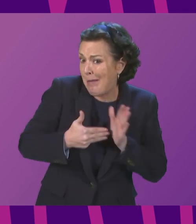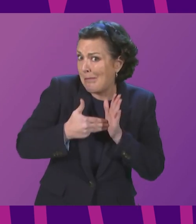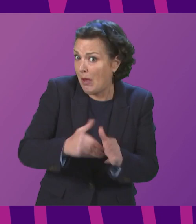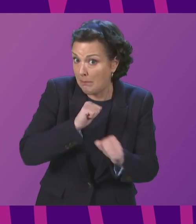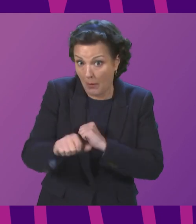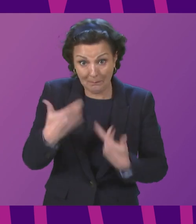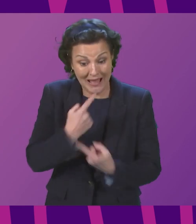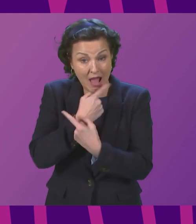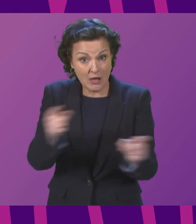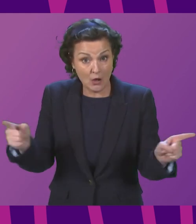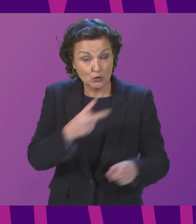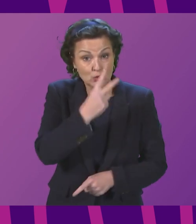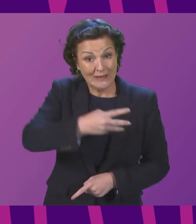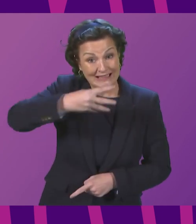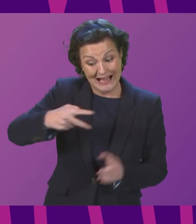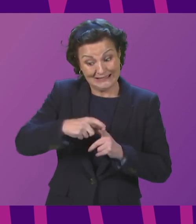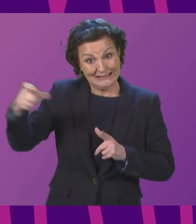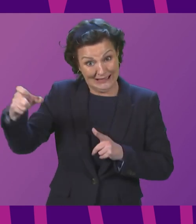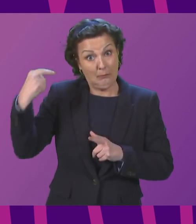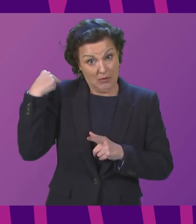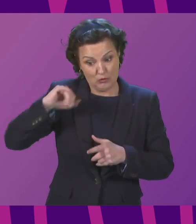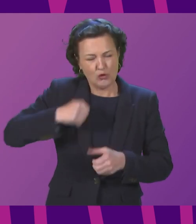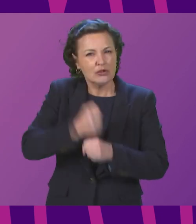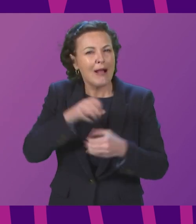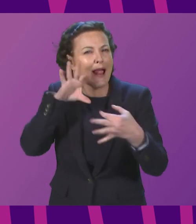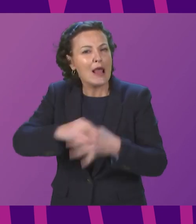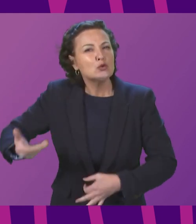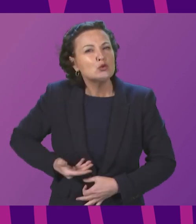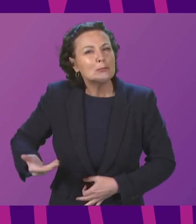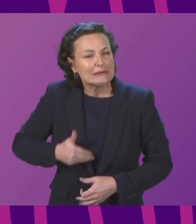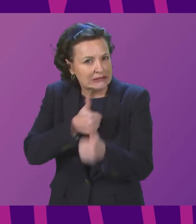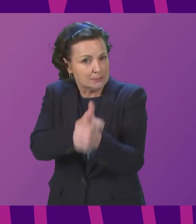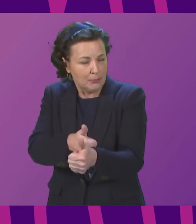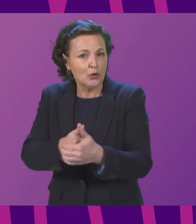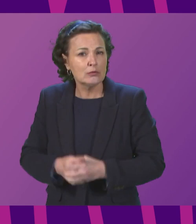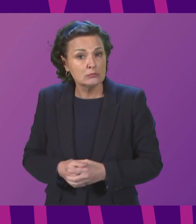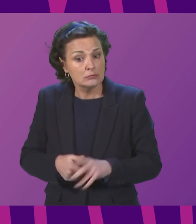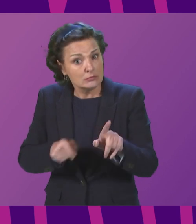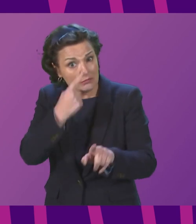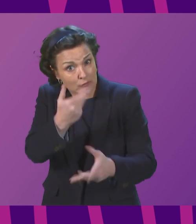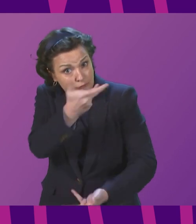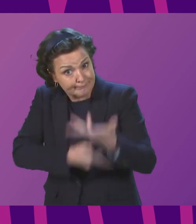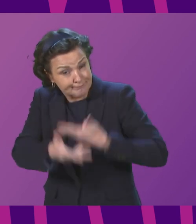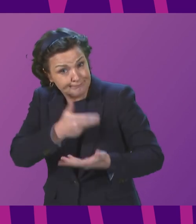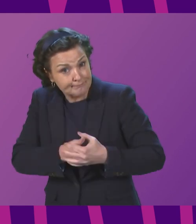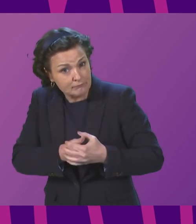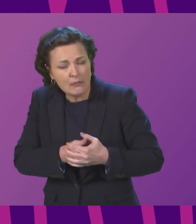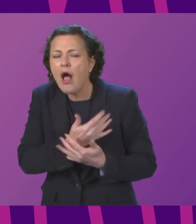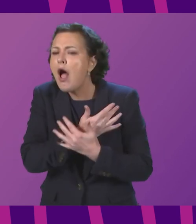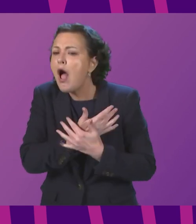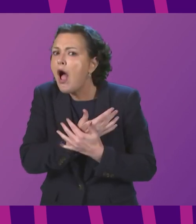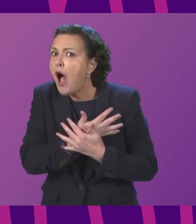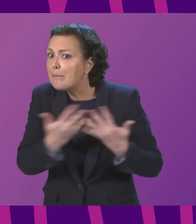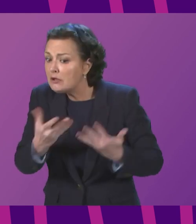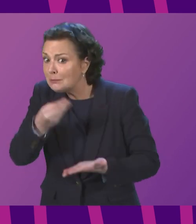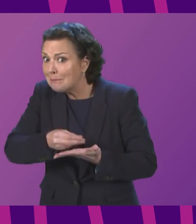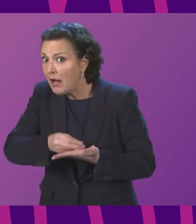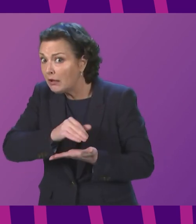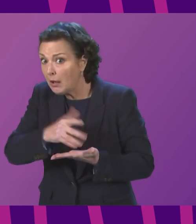Government announced on 29 December, how much has been allocated to north-east businesses?